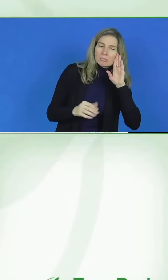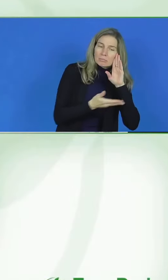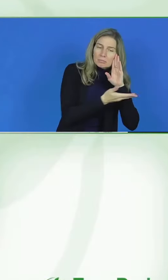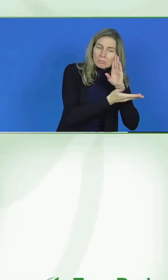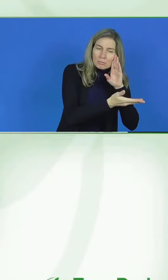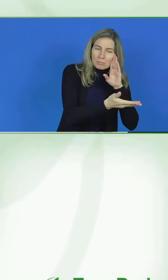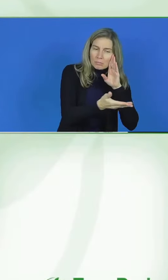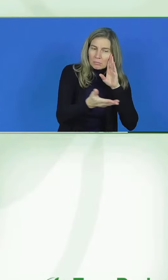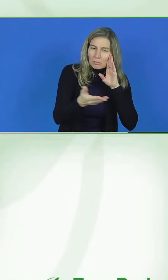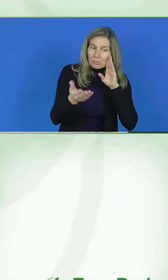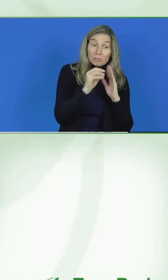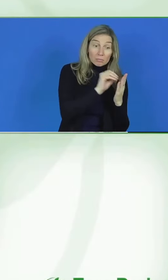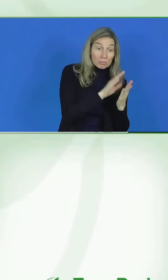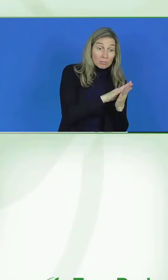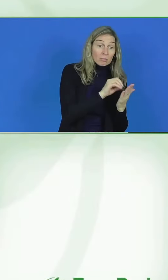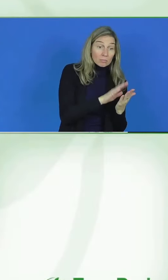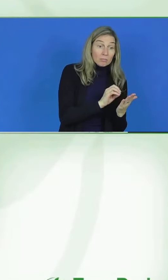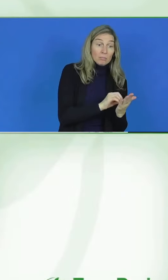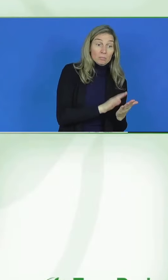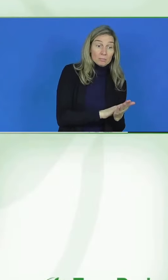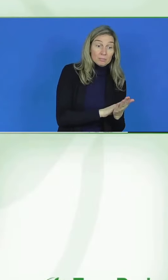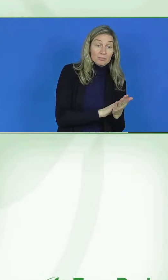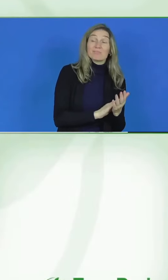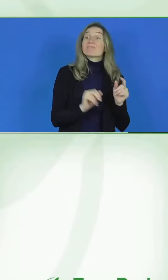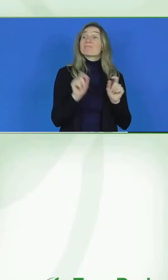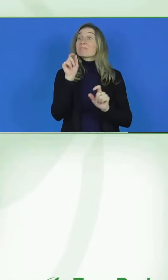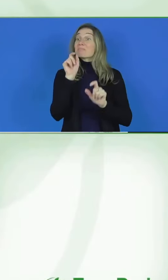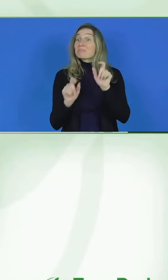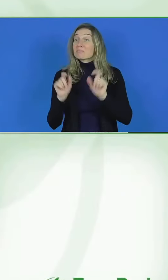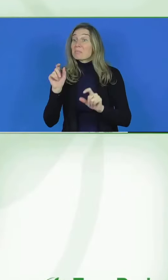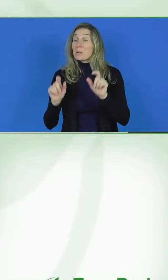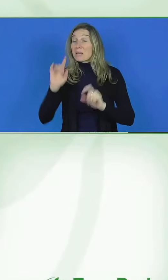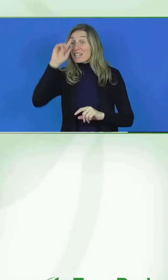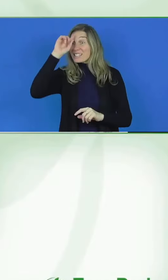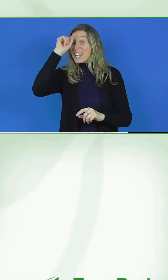intellectual disabilities are sometimes left to the tender mercies of their families.